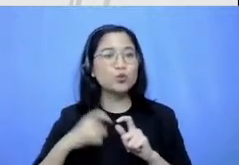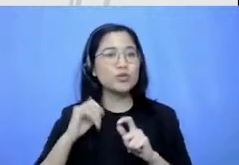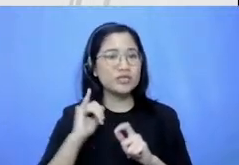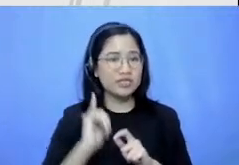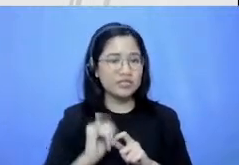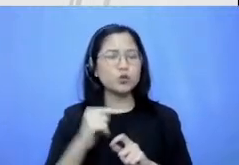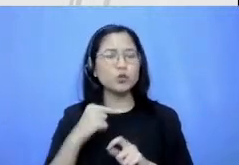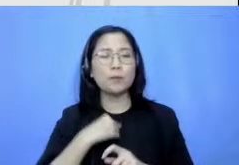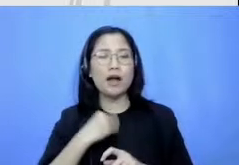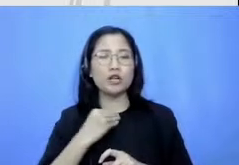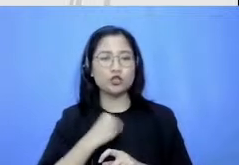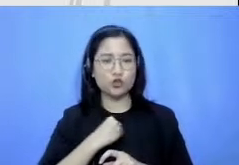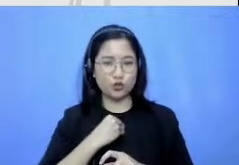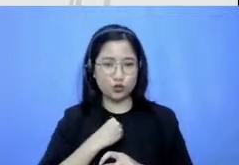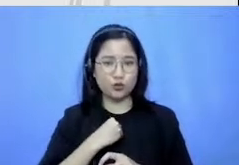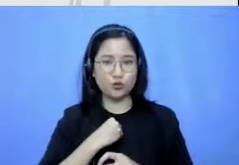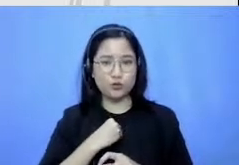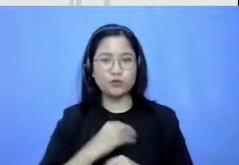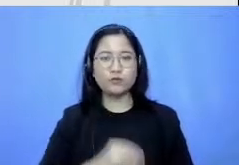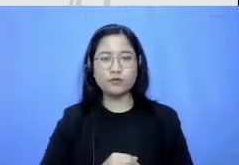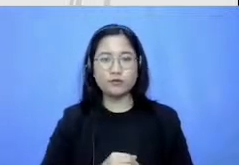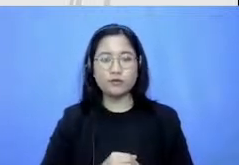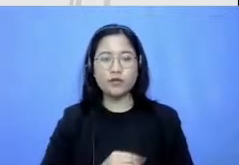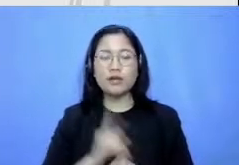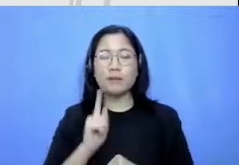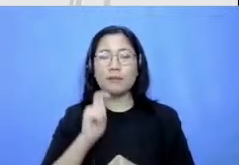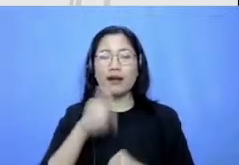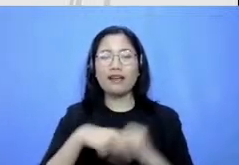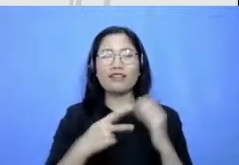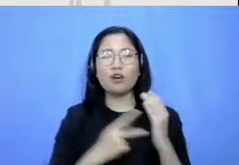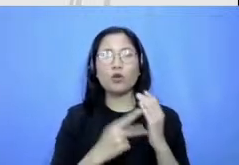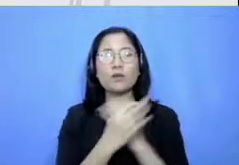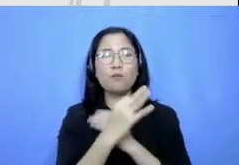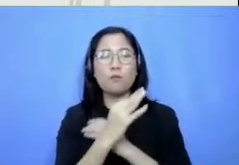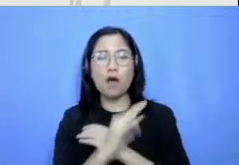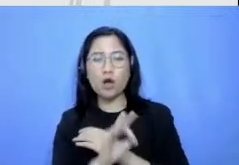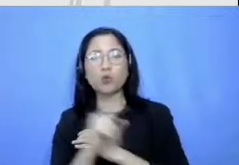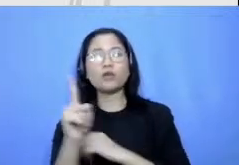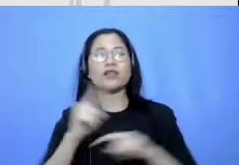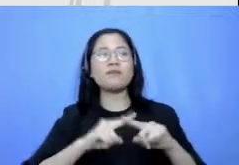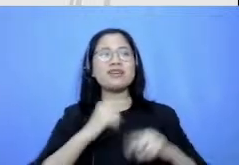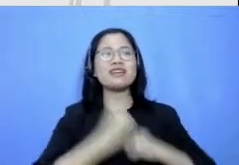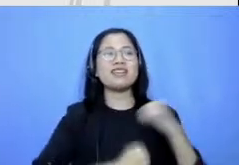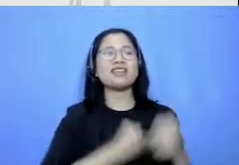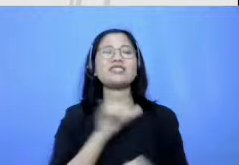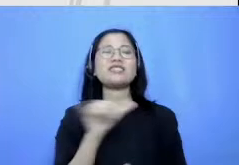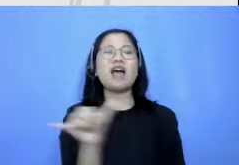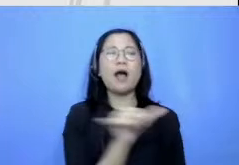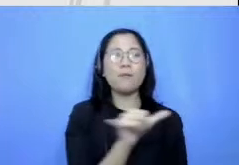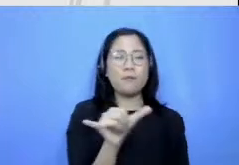use your technology for activities that are still the same as before I used technology. this new